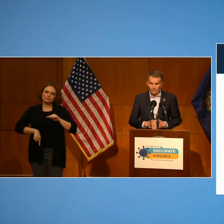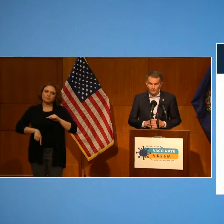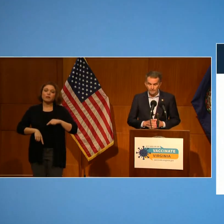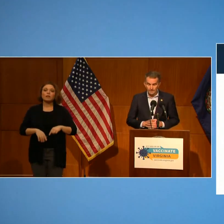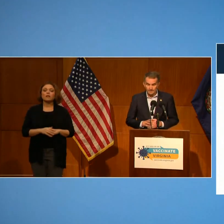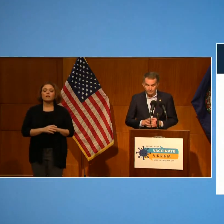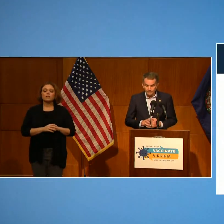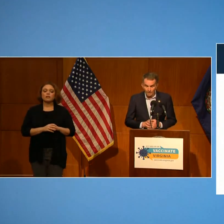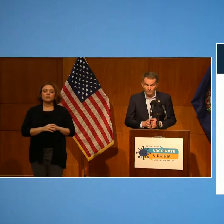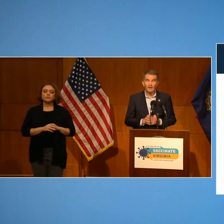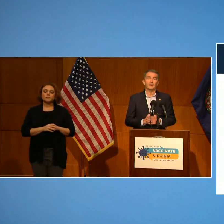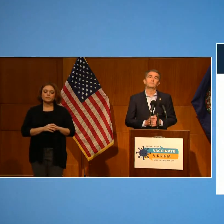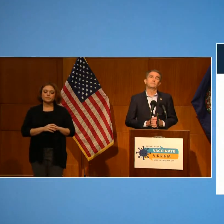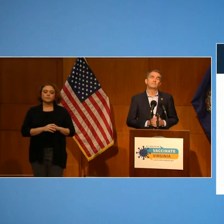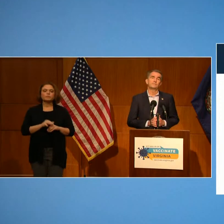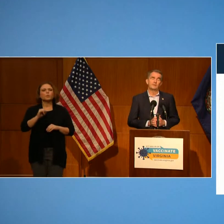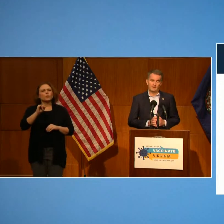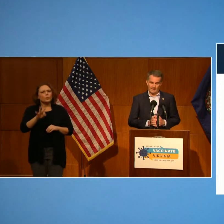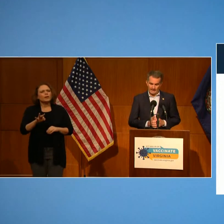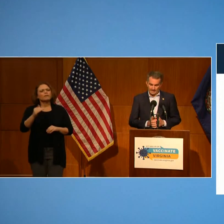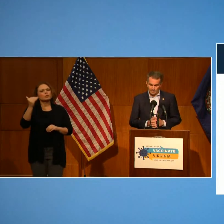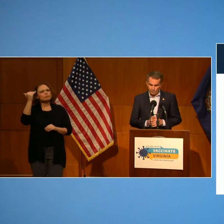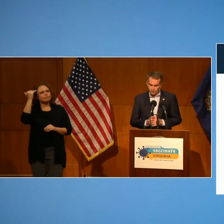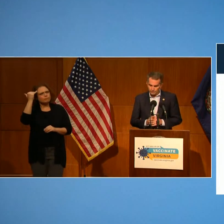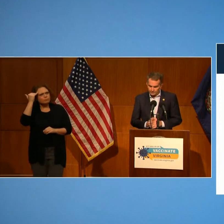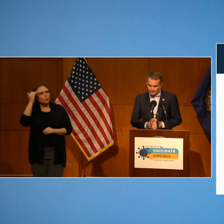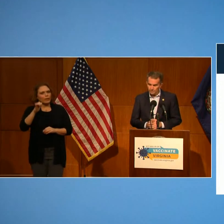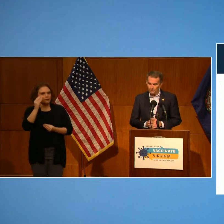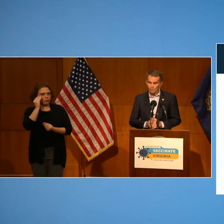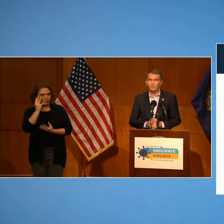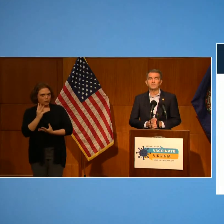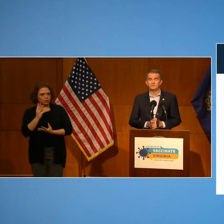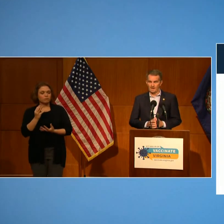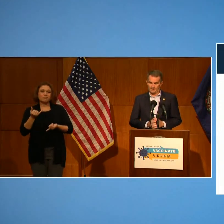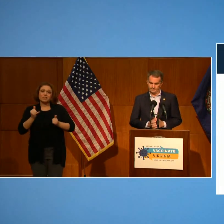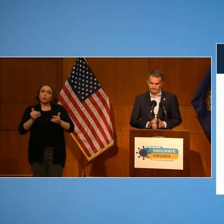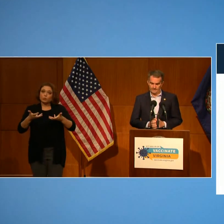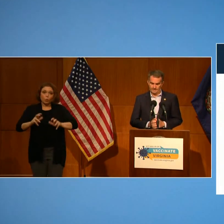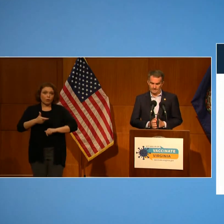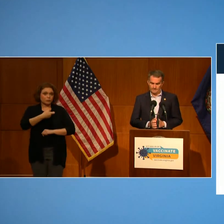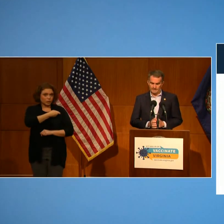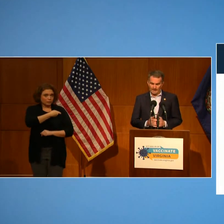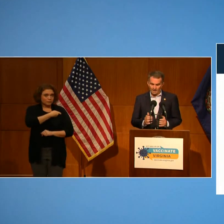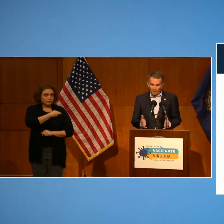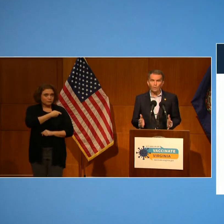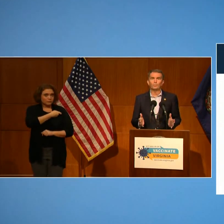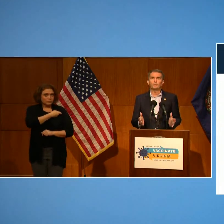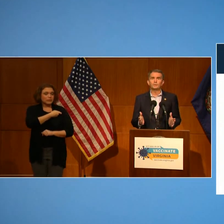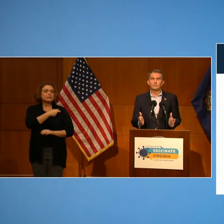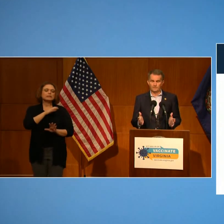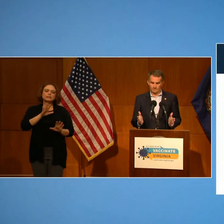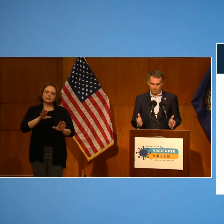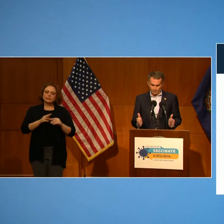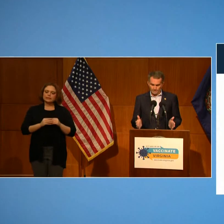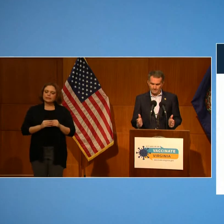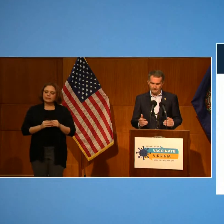GUARANTEE THAT YOU WILL MAKE IT. SO IF YOU KNOW THAT. AND